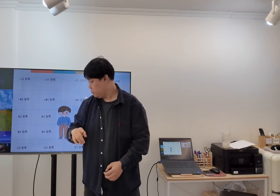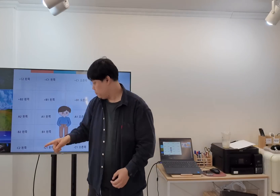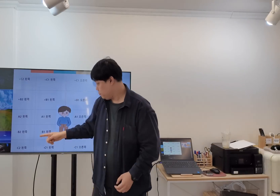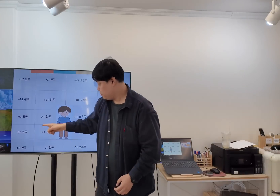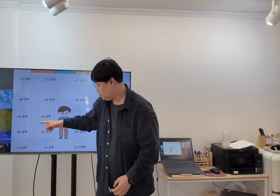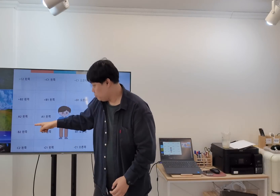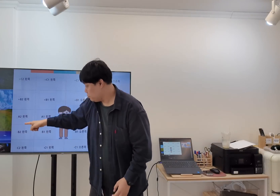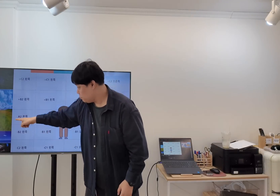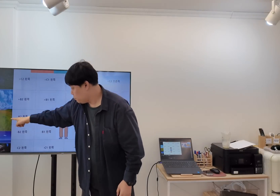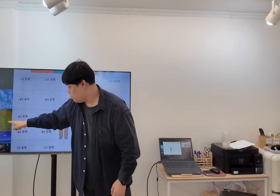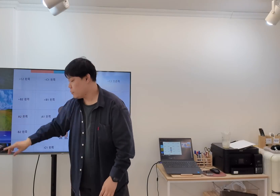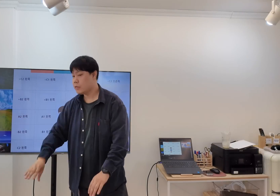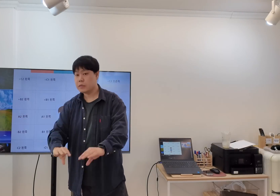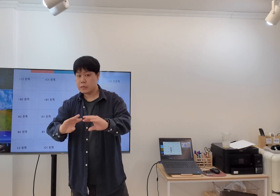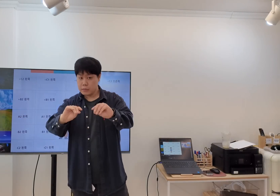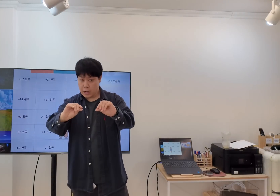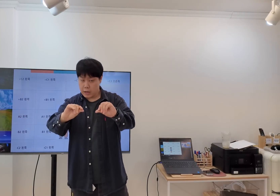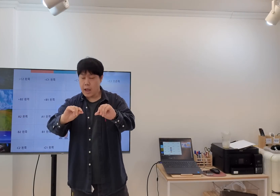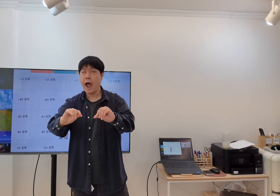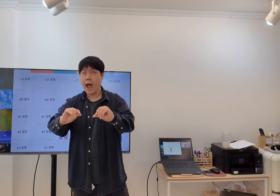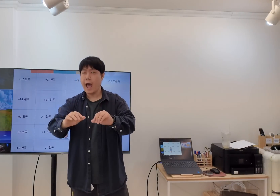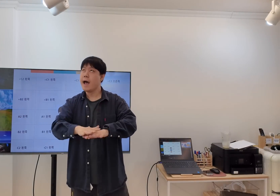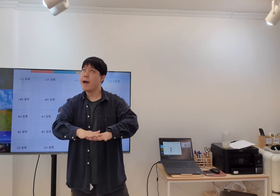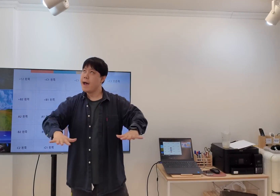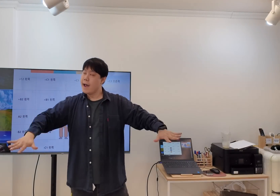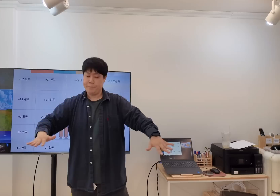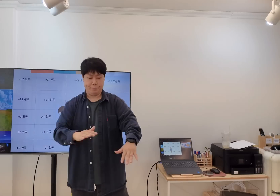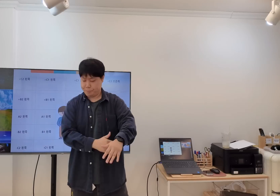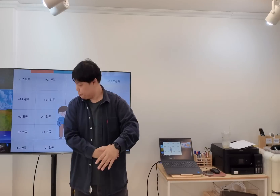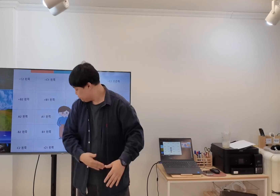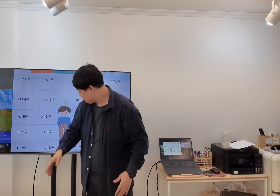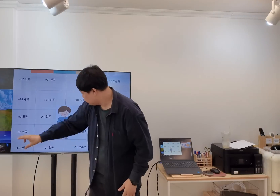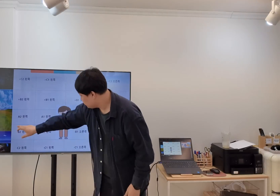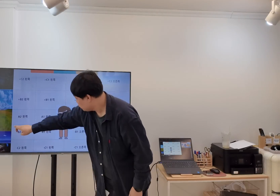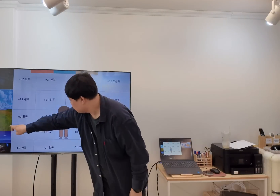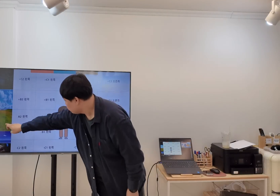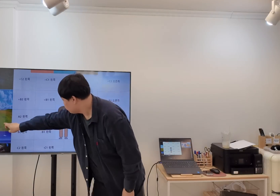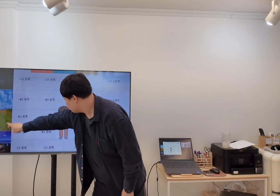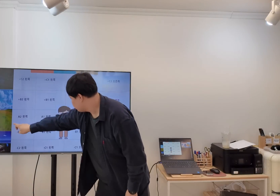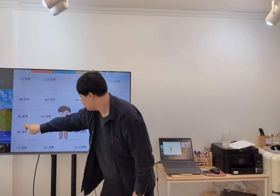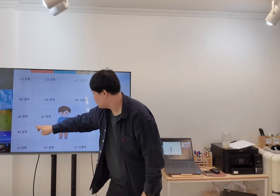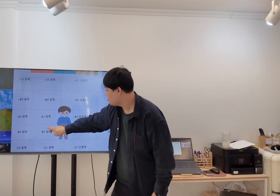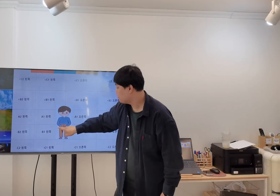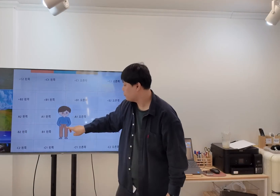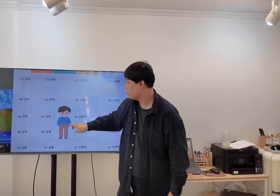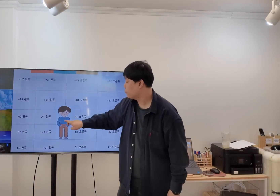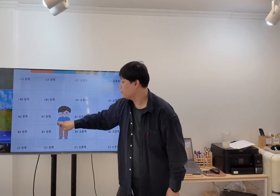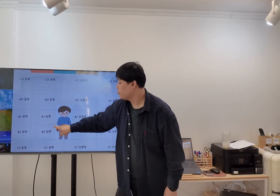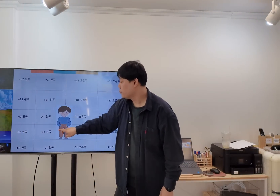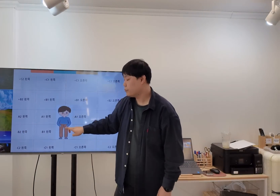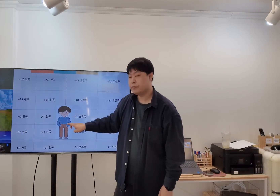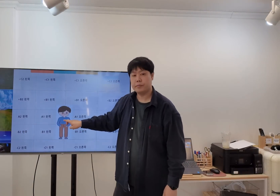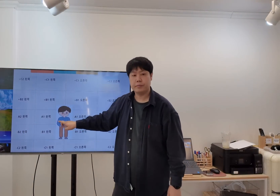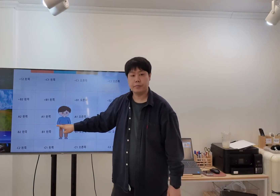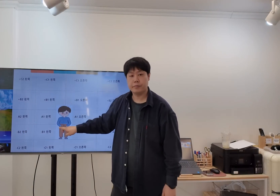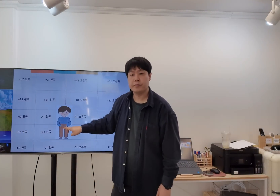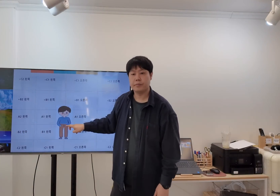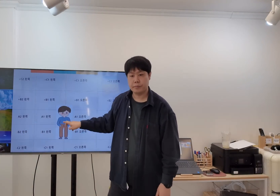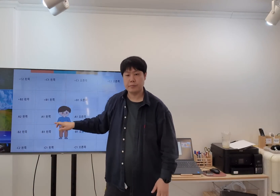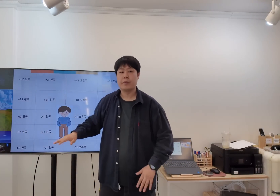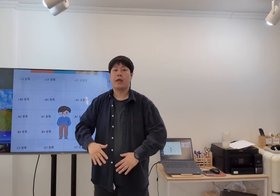You need to know that the ground is in this position.